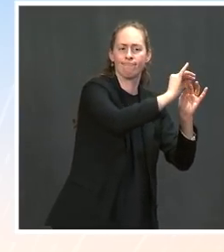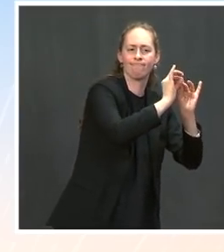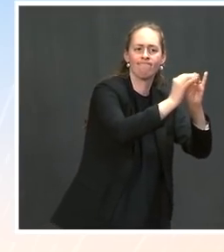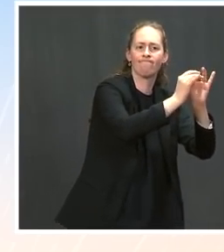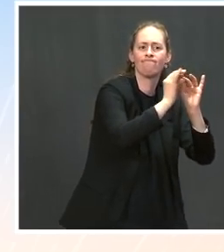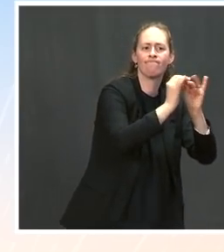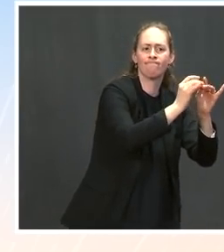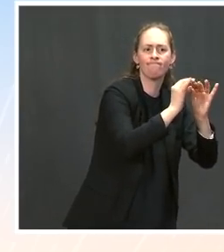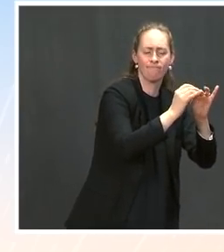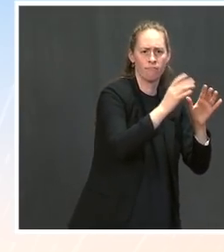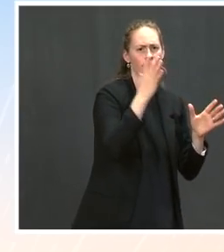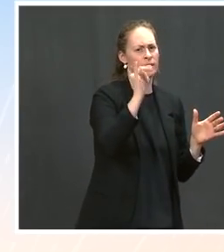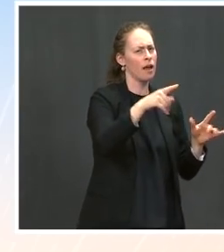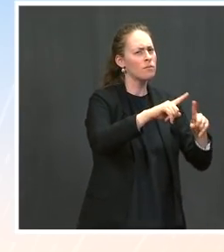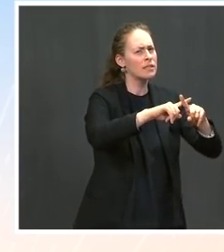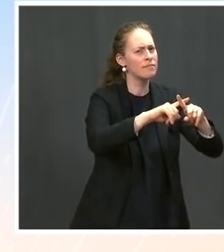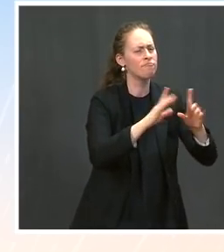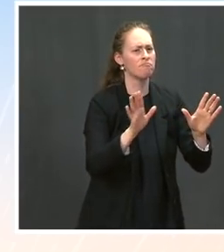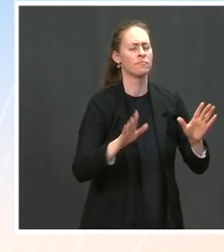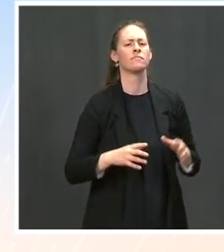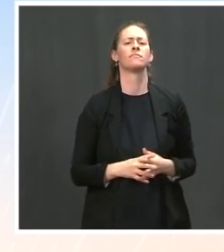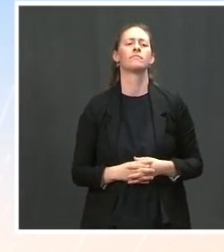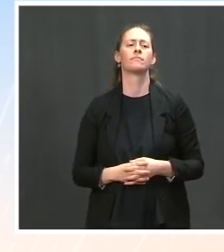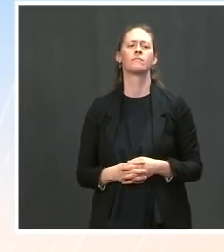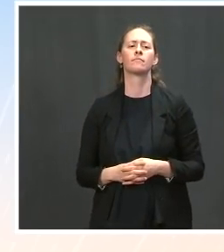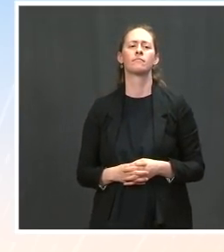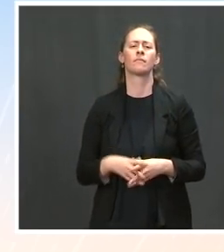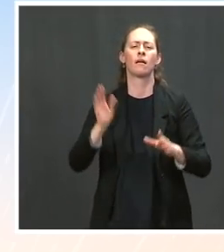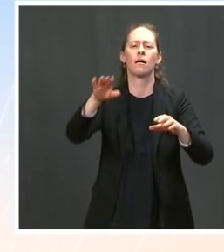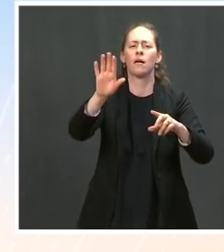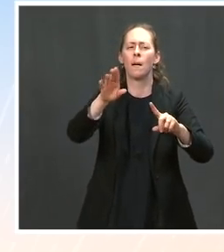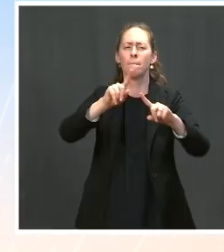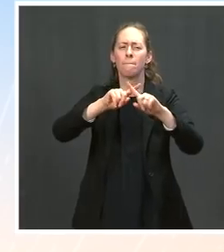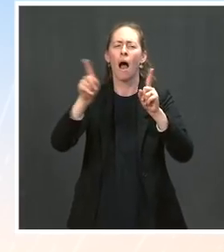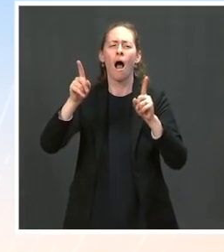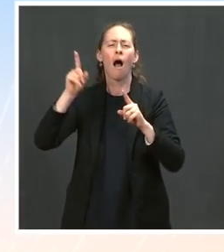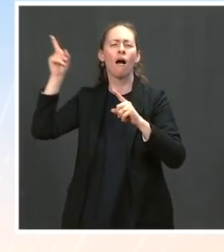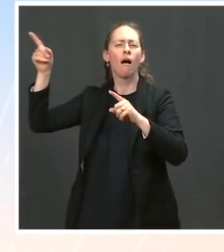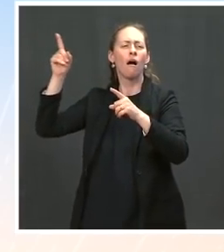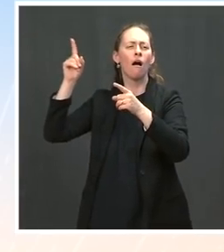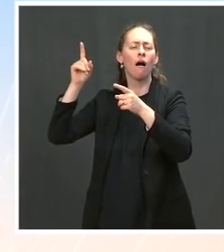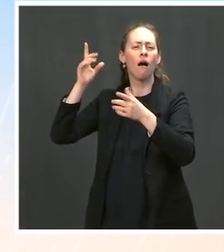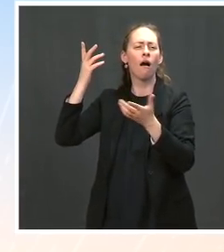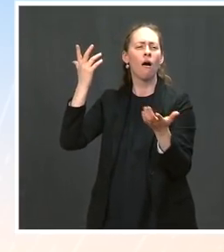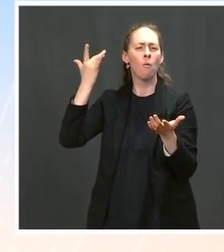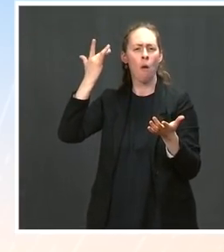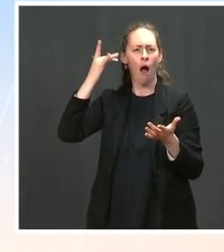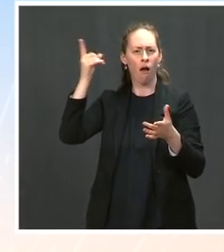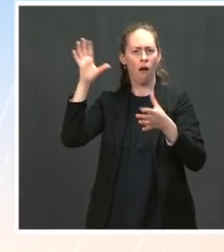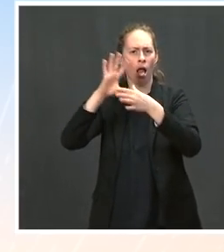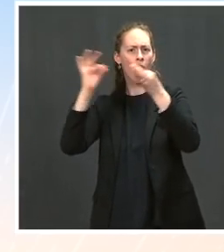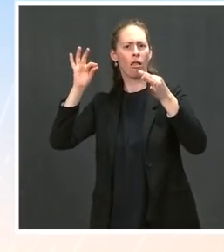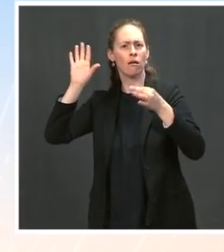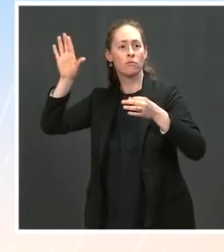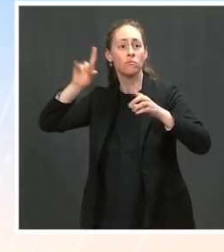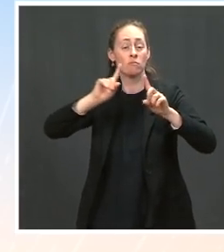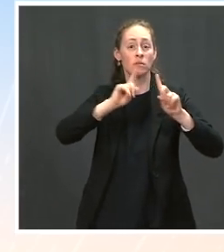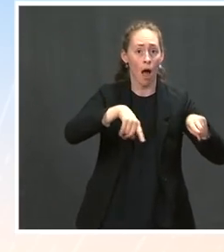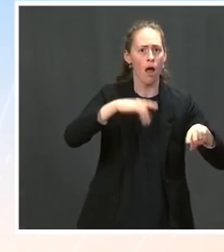The Press: And who is he consulting with about what his response should be after the verdict does come down? I know we talked about speaking with state officials